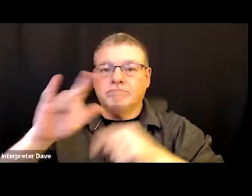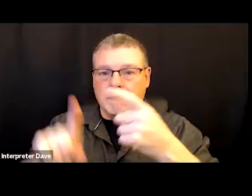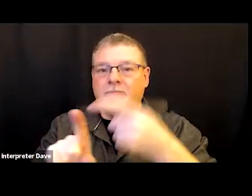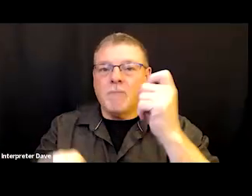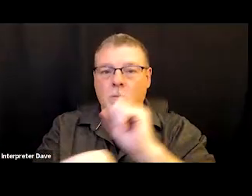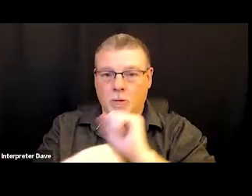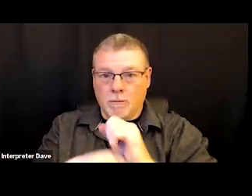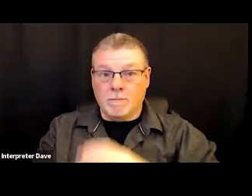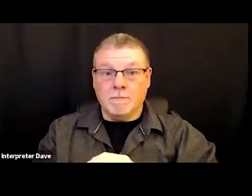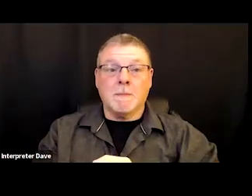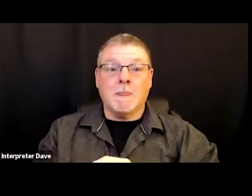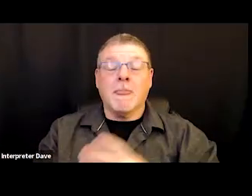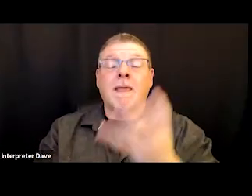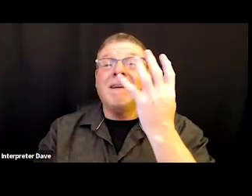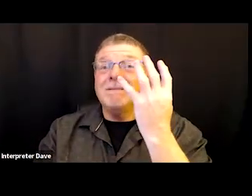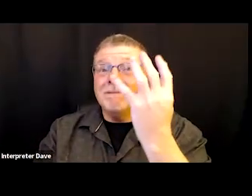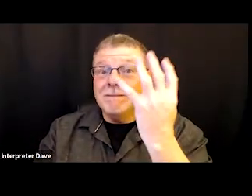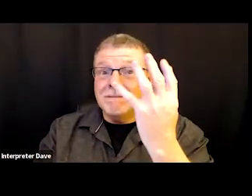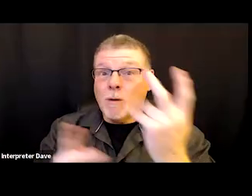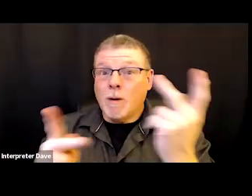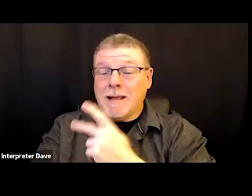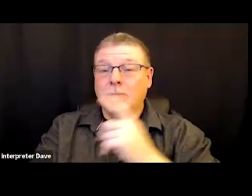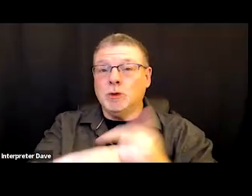Four times more likely to inject drugs,